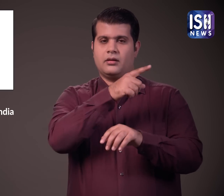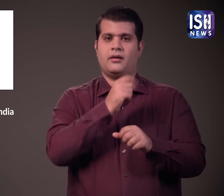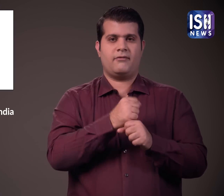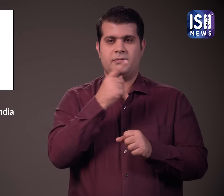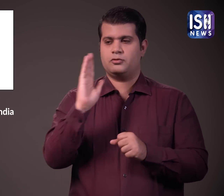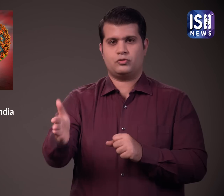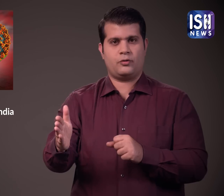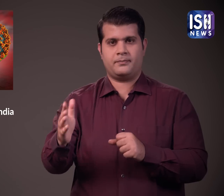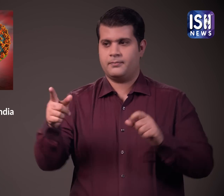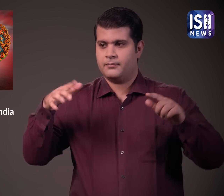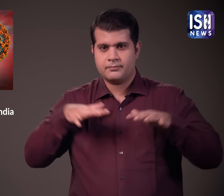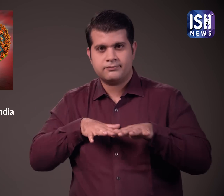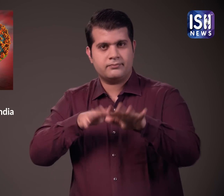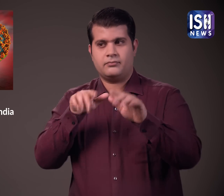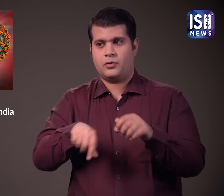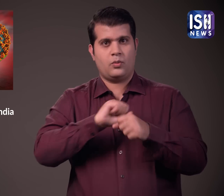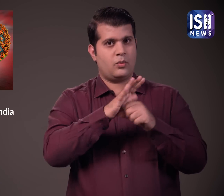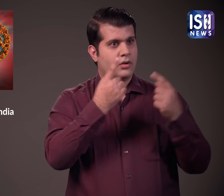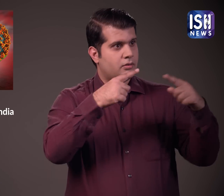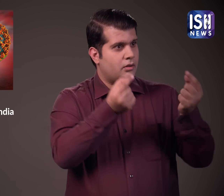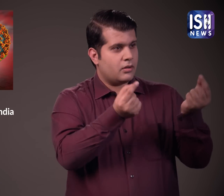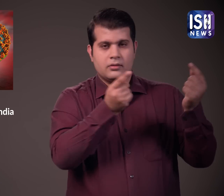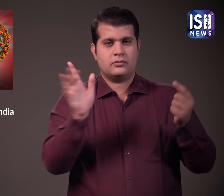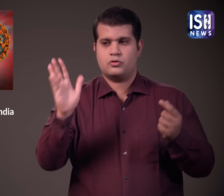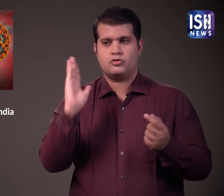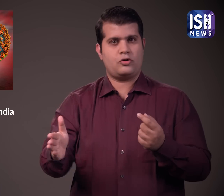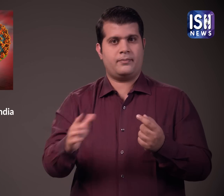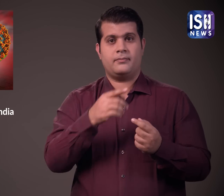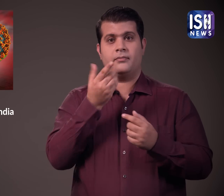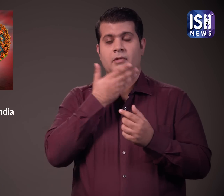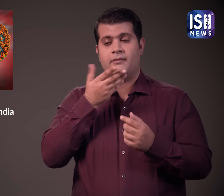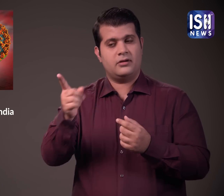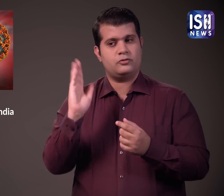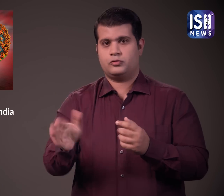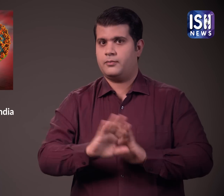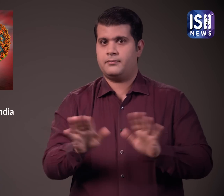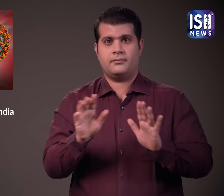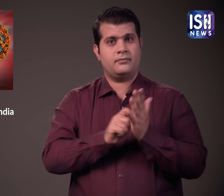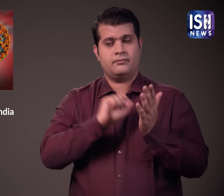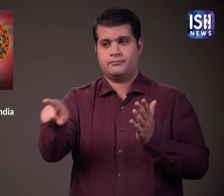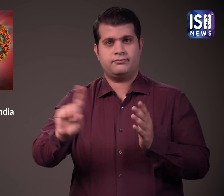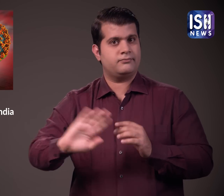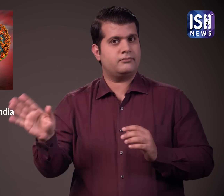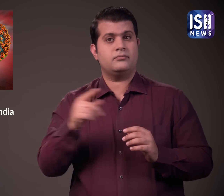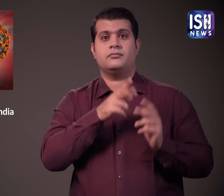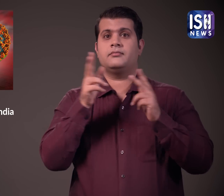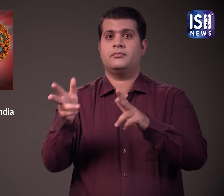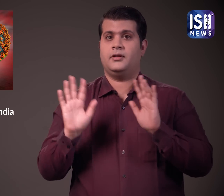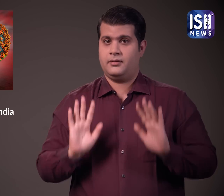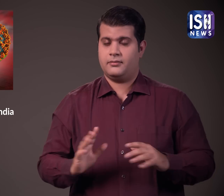He has been advised to stop his yatra due to the surge in Covid-19 cases.